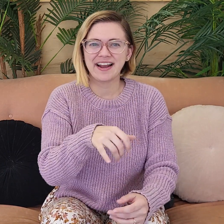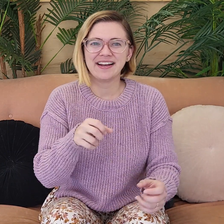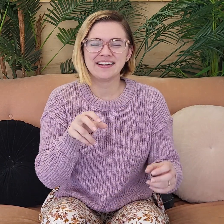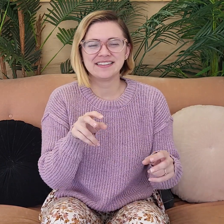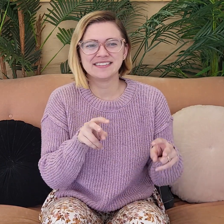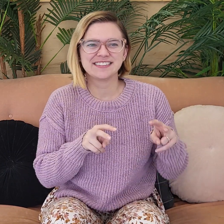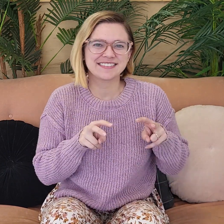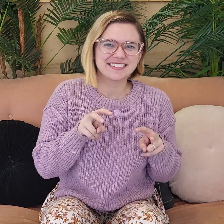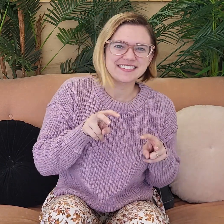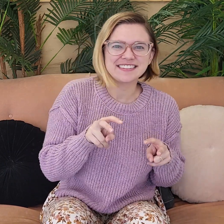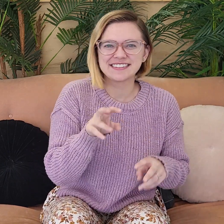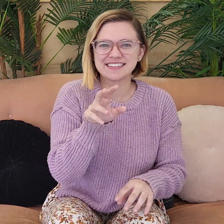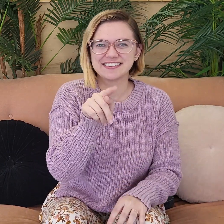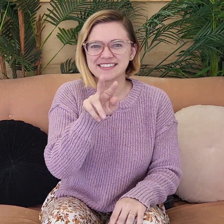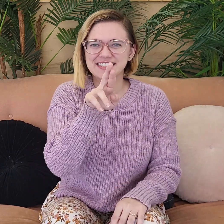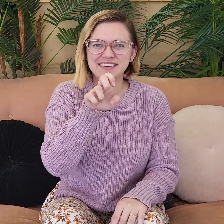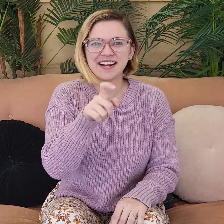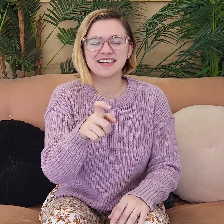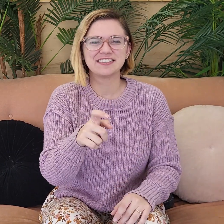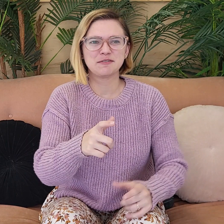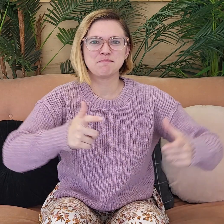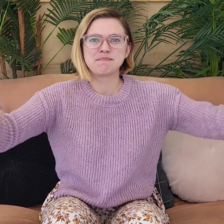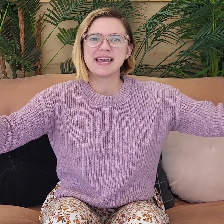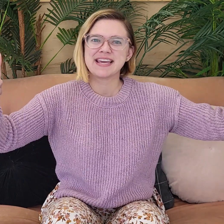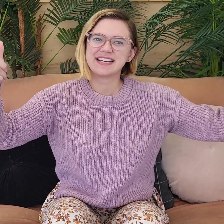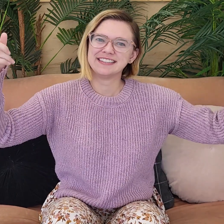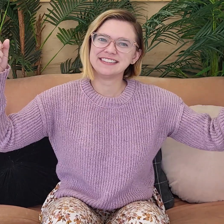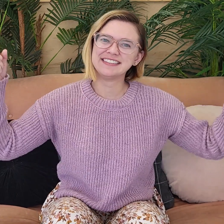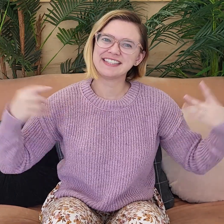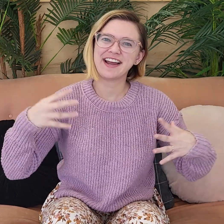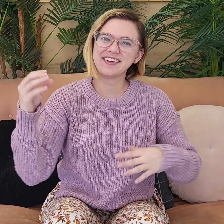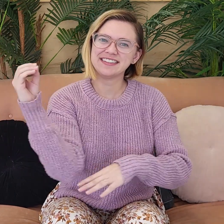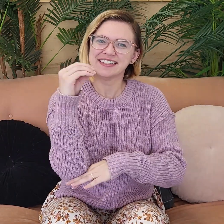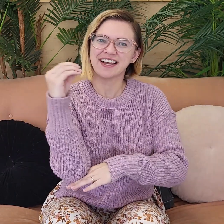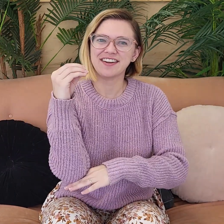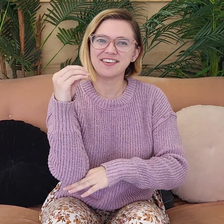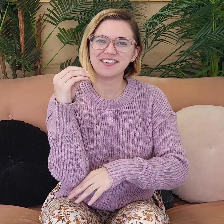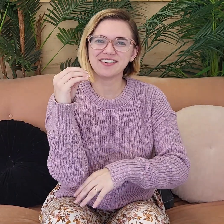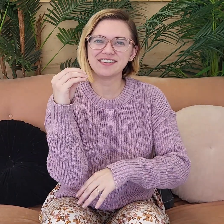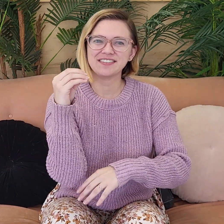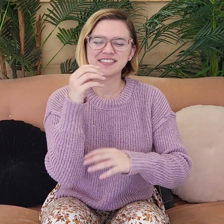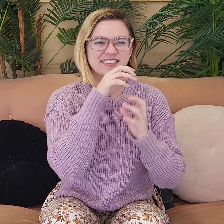we just always think that the T-Rex is this so massive, terrifying, dinosaur